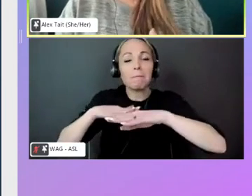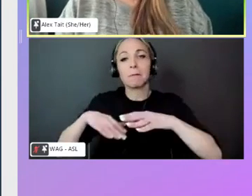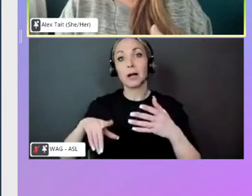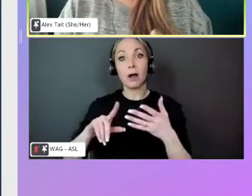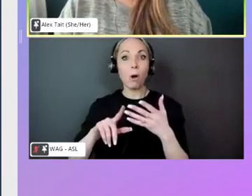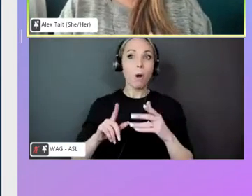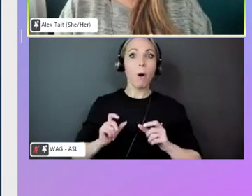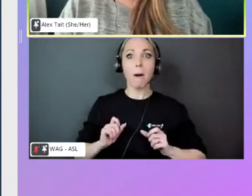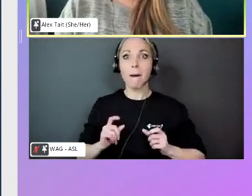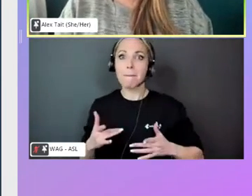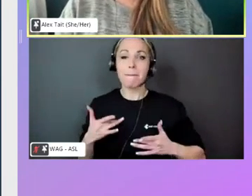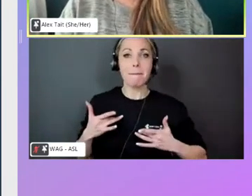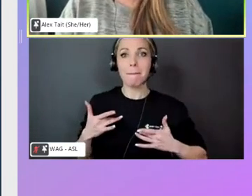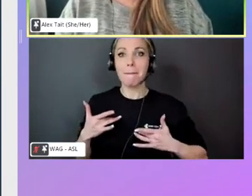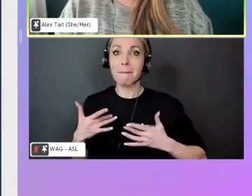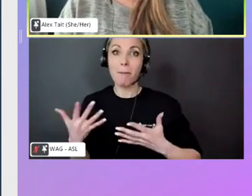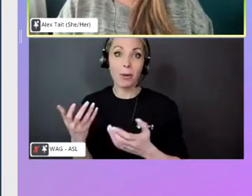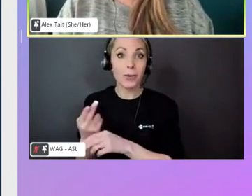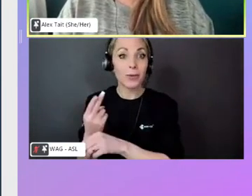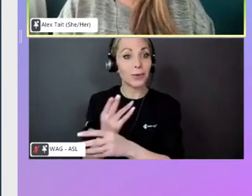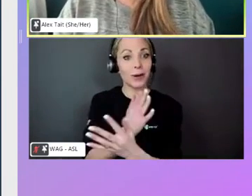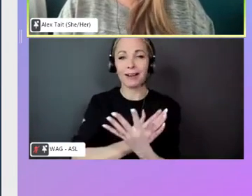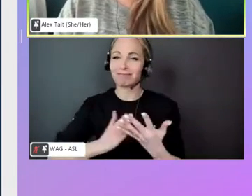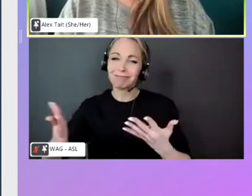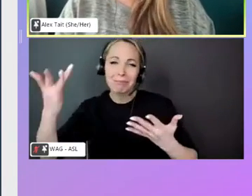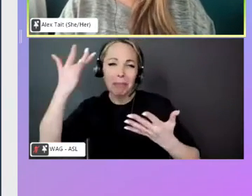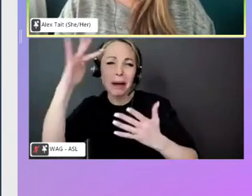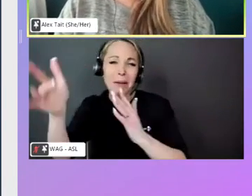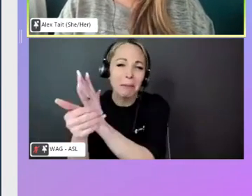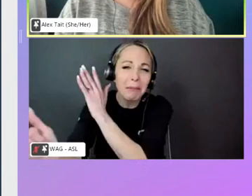unwilling to gauge digital technology, AKA nonusers, all